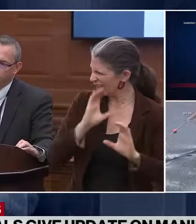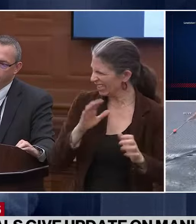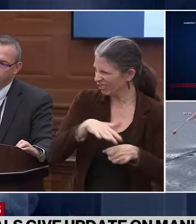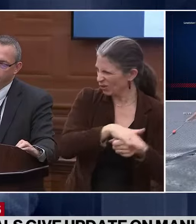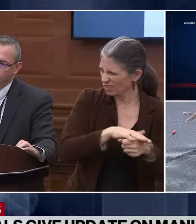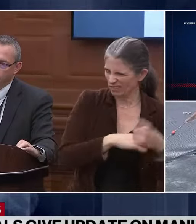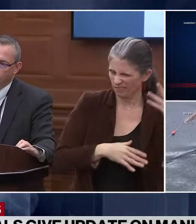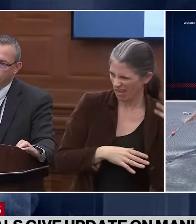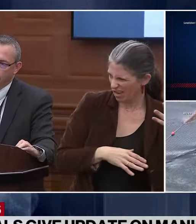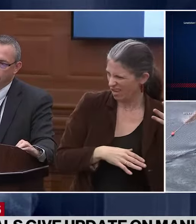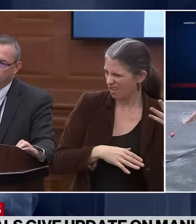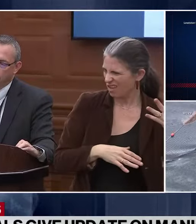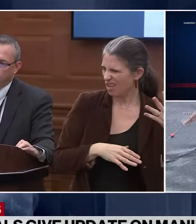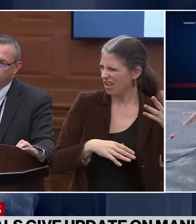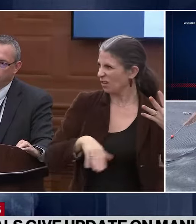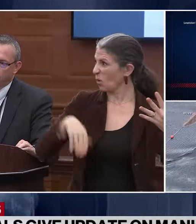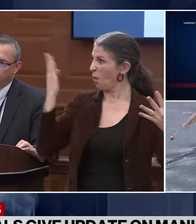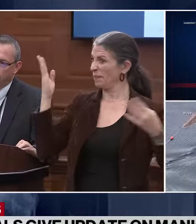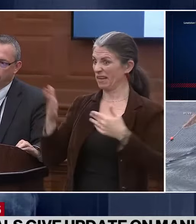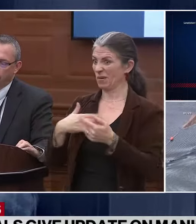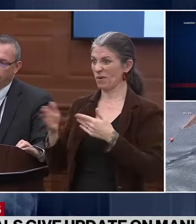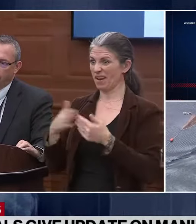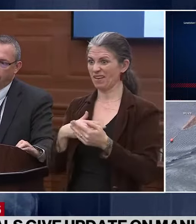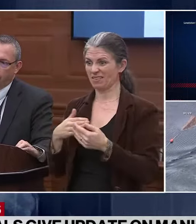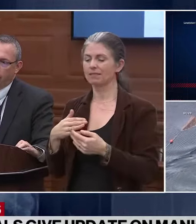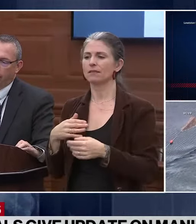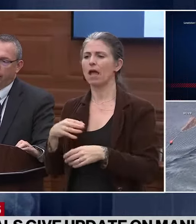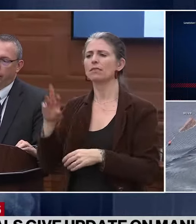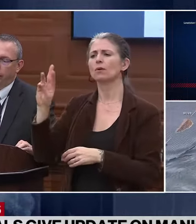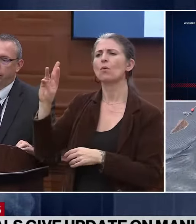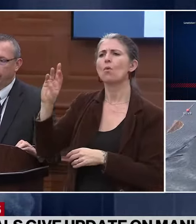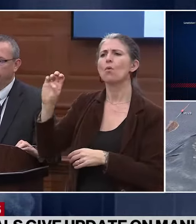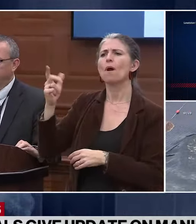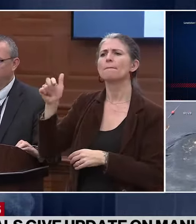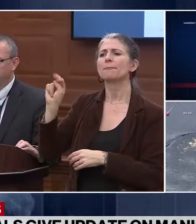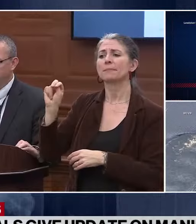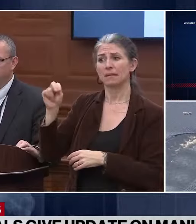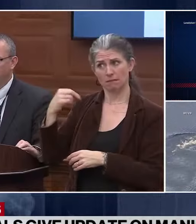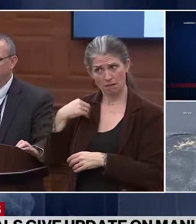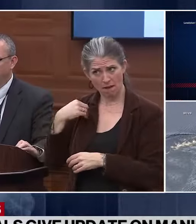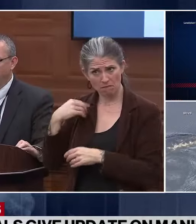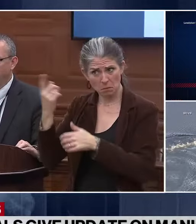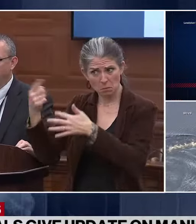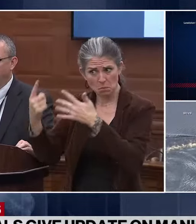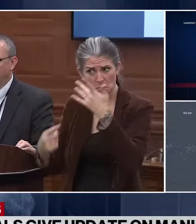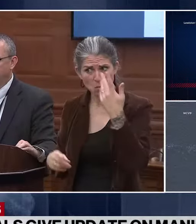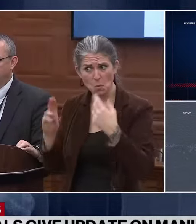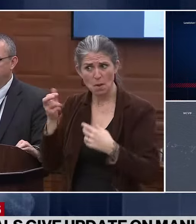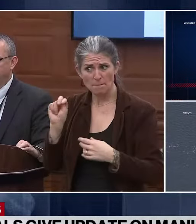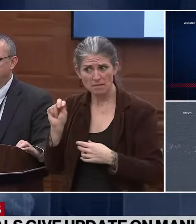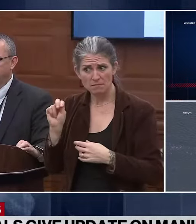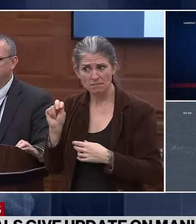ORDER WHERE YOU GO IF YOU'RE STILL ACTIVELY SEARCHING